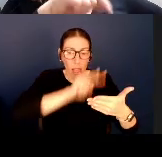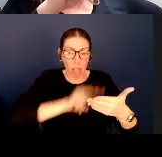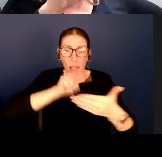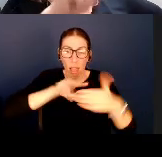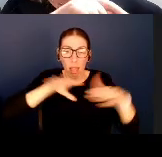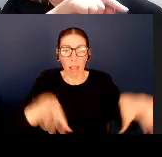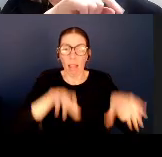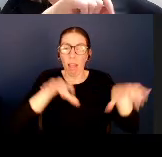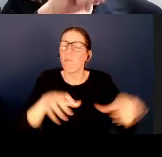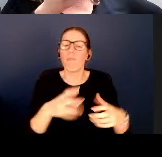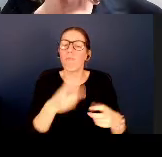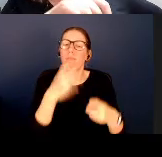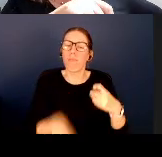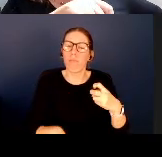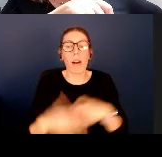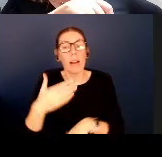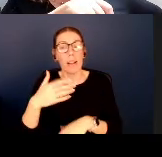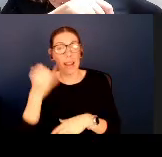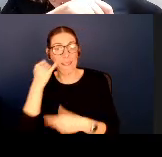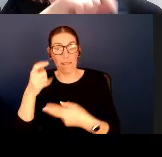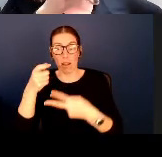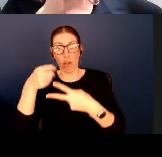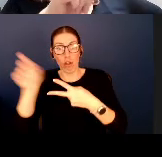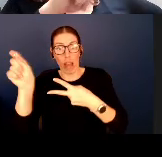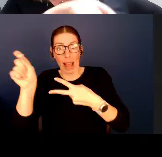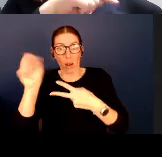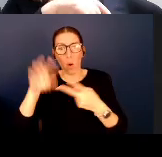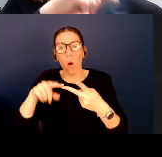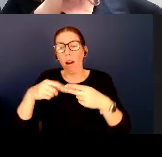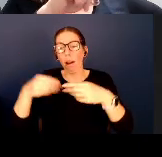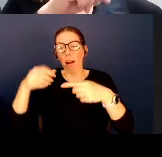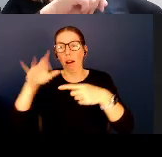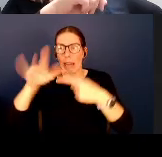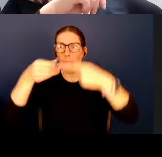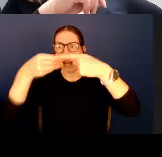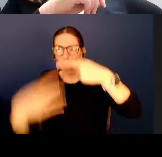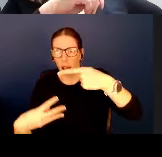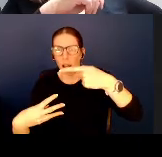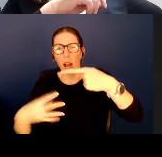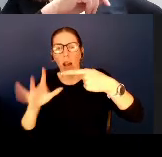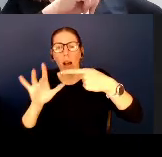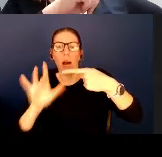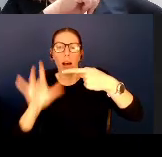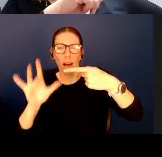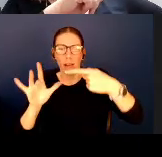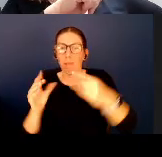let's say, a check box or a drop- down menu that people could pick. Um so let's say they